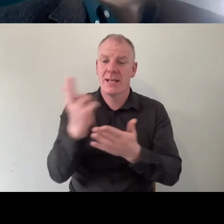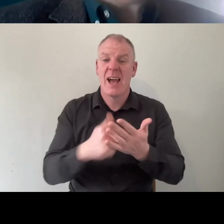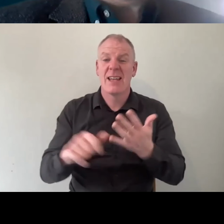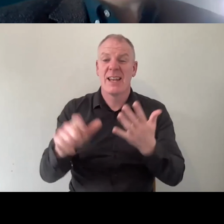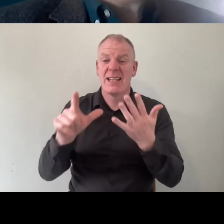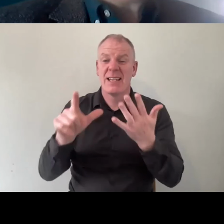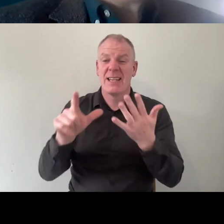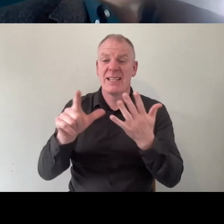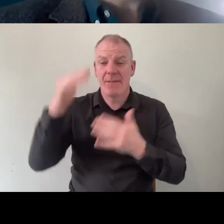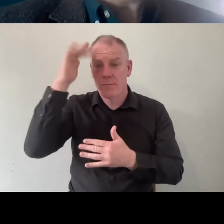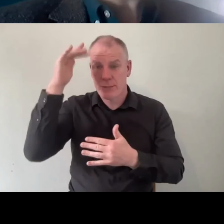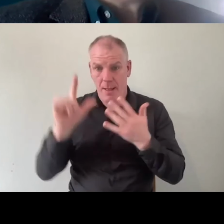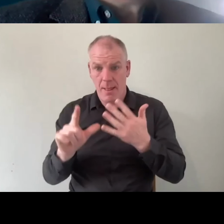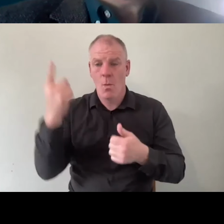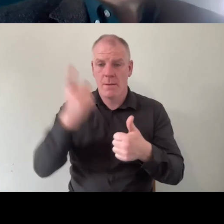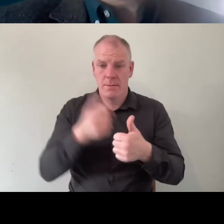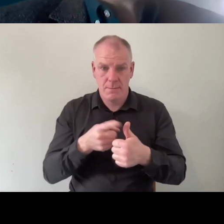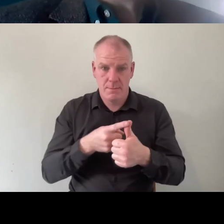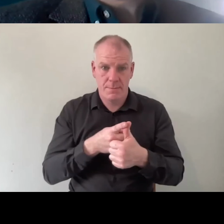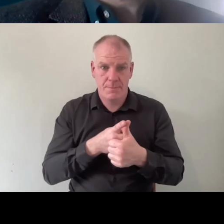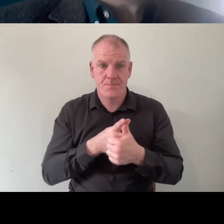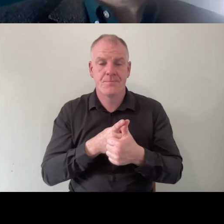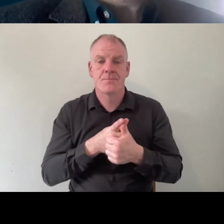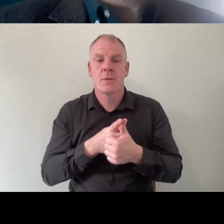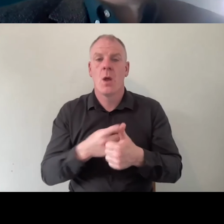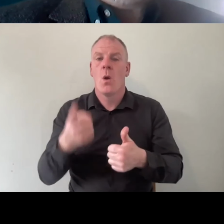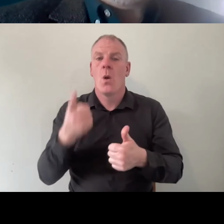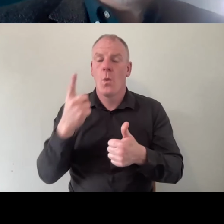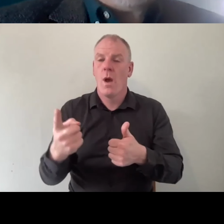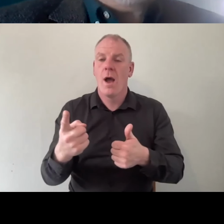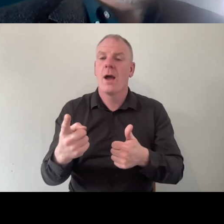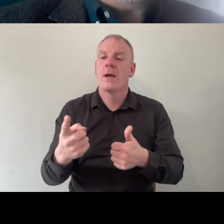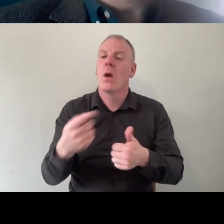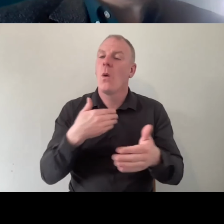The key one that underpins all our work is "Equitable Use"